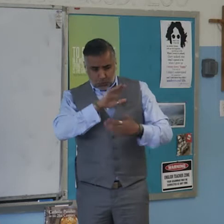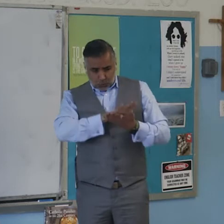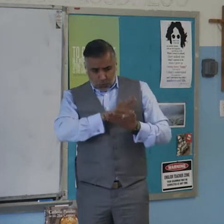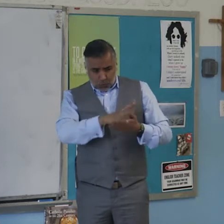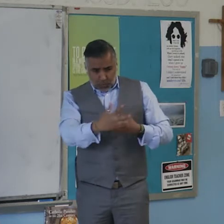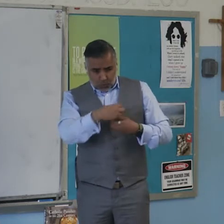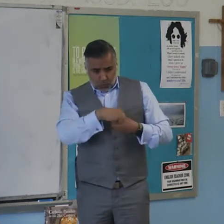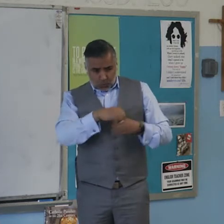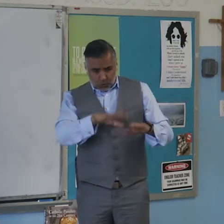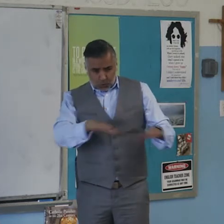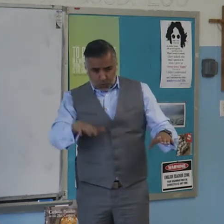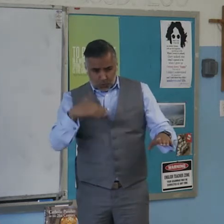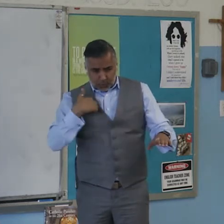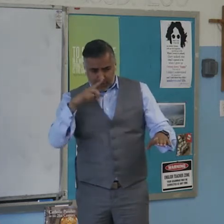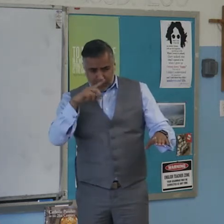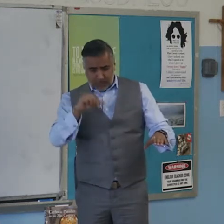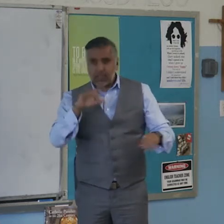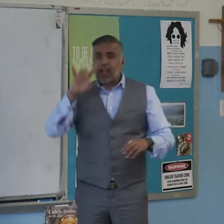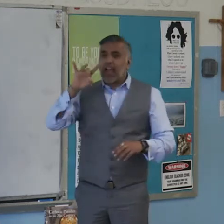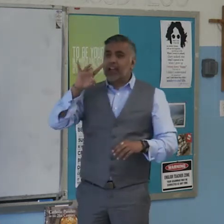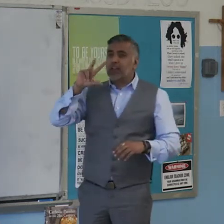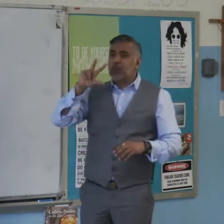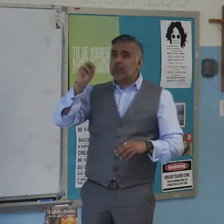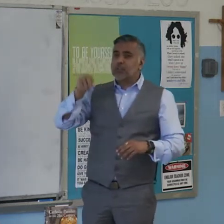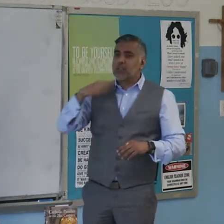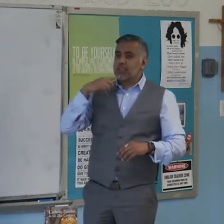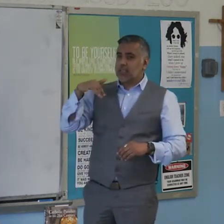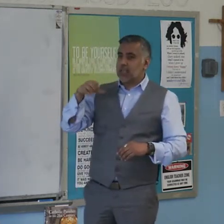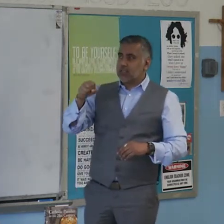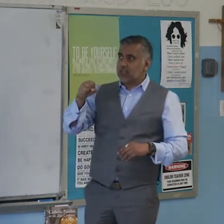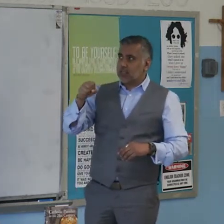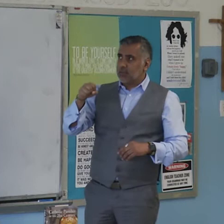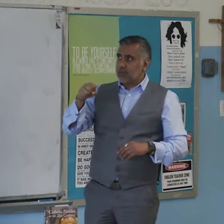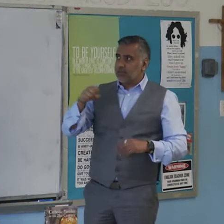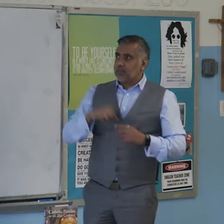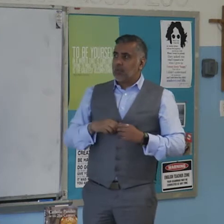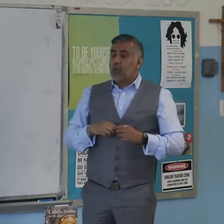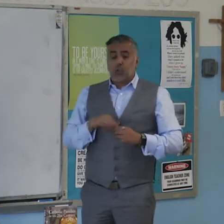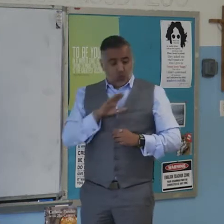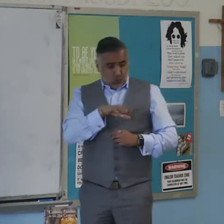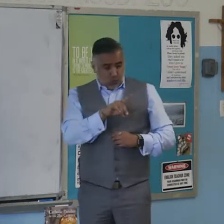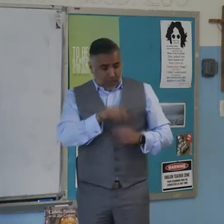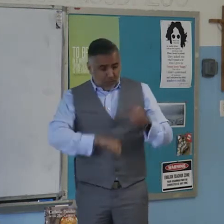disabilities," and we see 83% said yes, and do they have support staff to help these